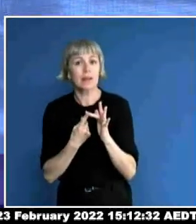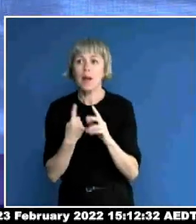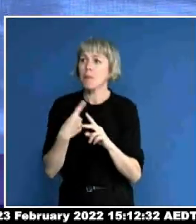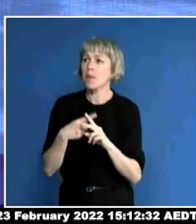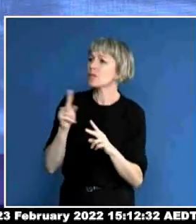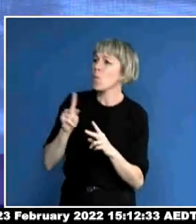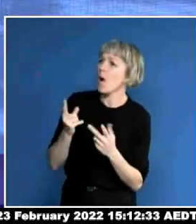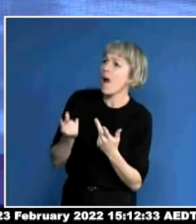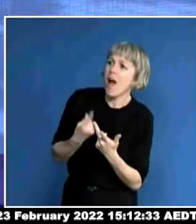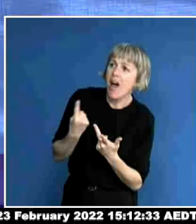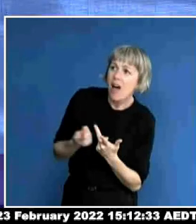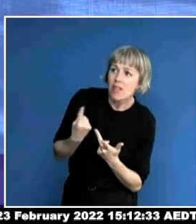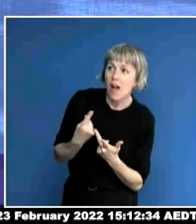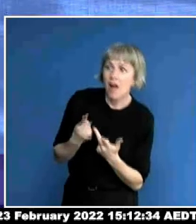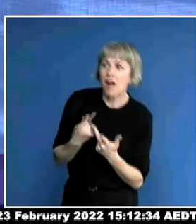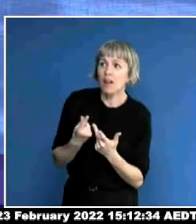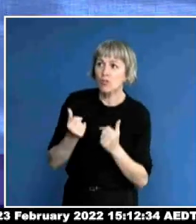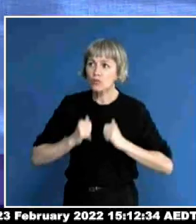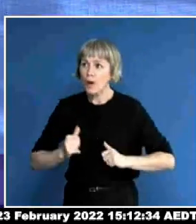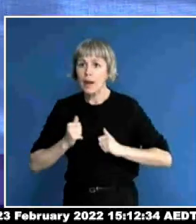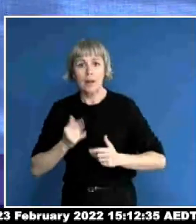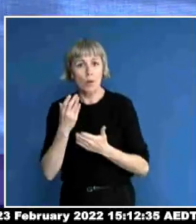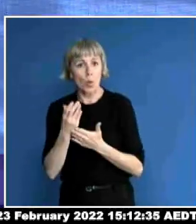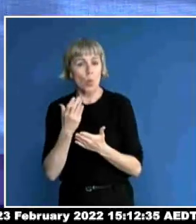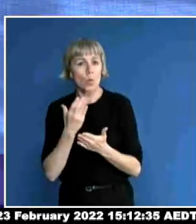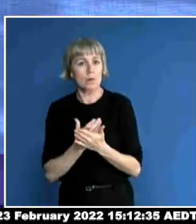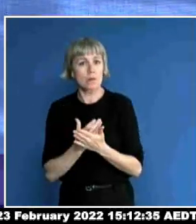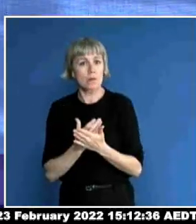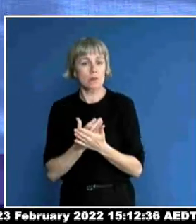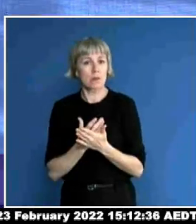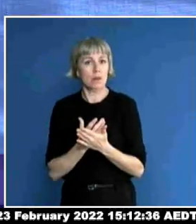You didn't want to burn your bridges, and you were worried that you were now